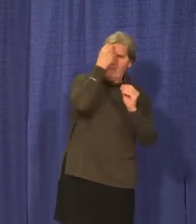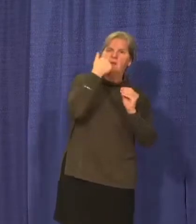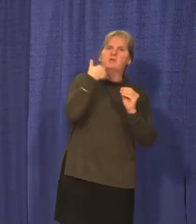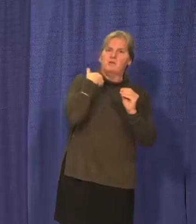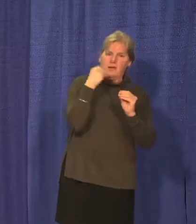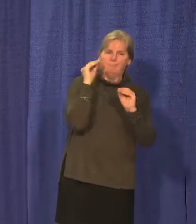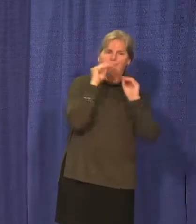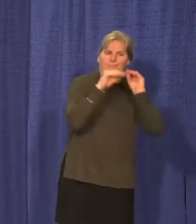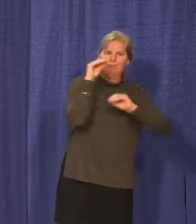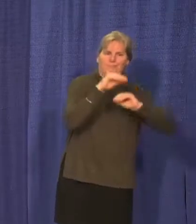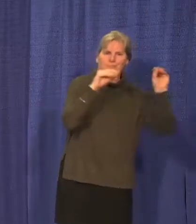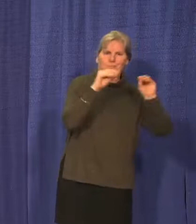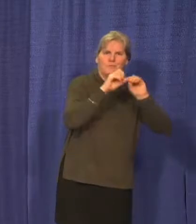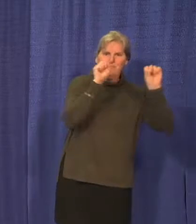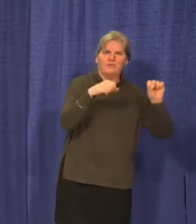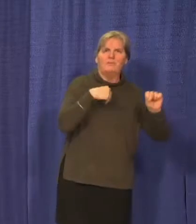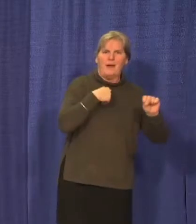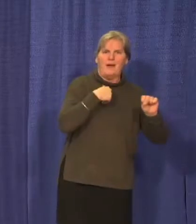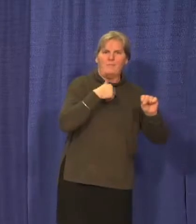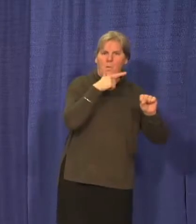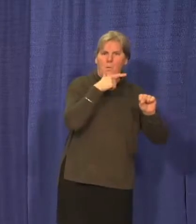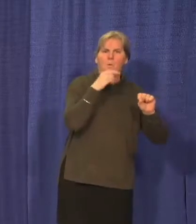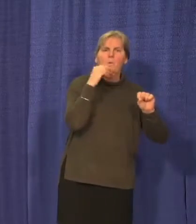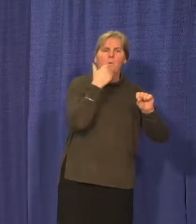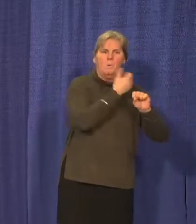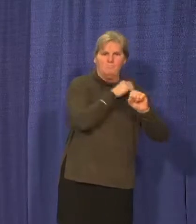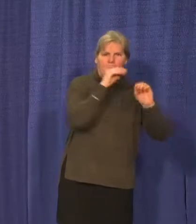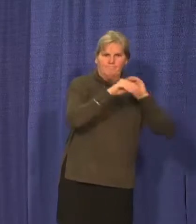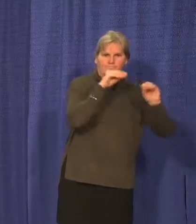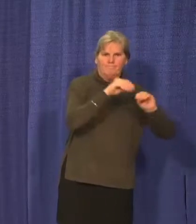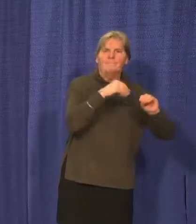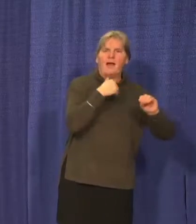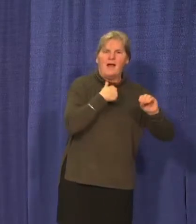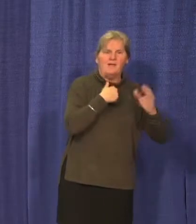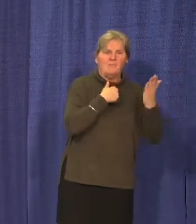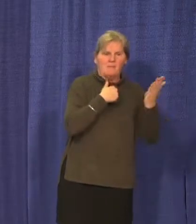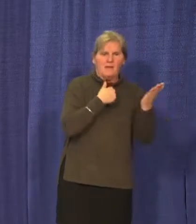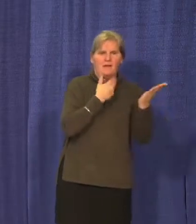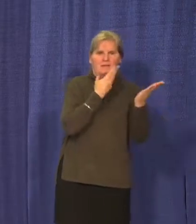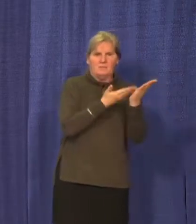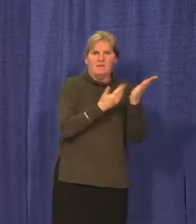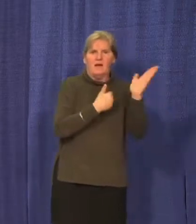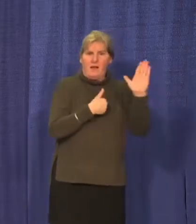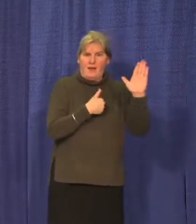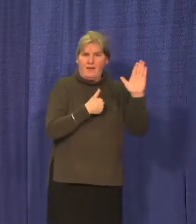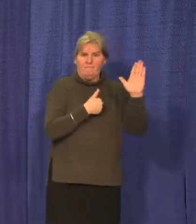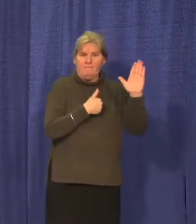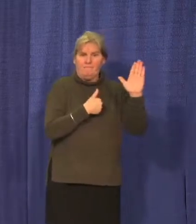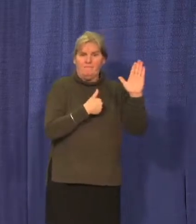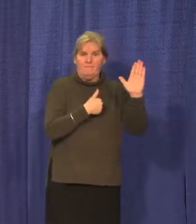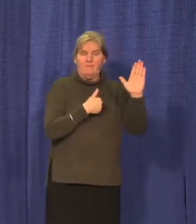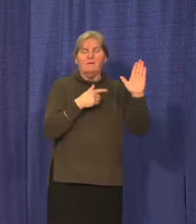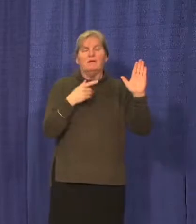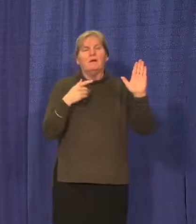system in place so that we have the records and place. That is really important to us right now.